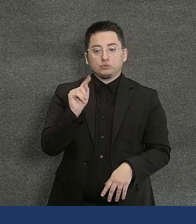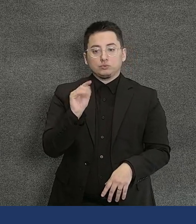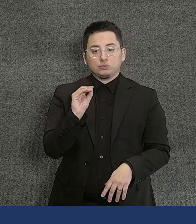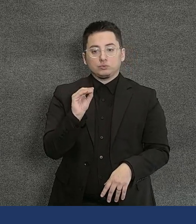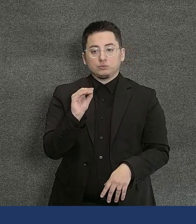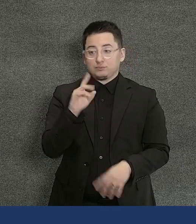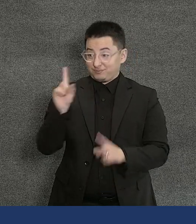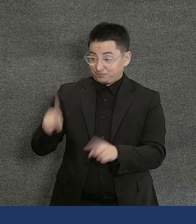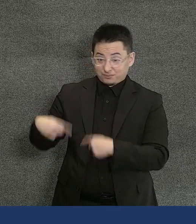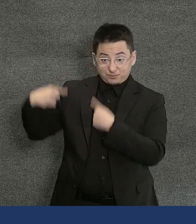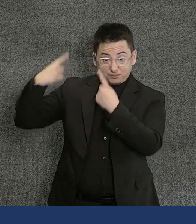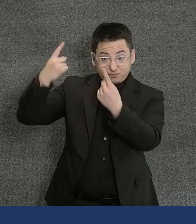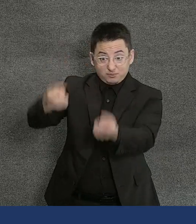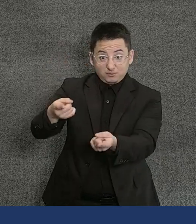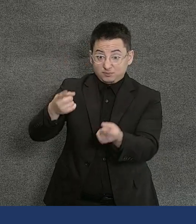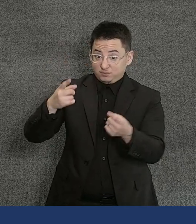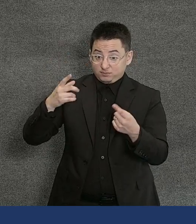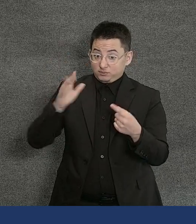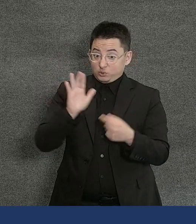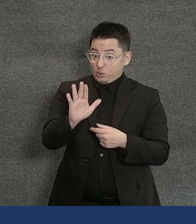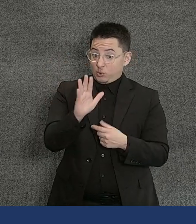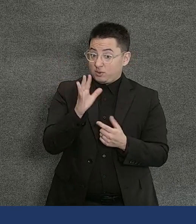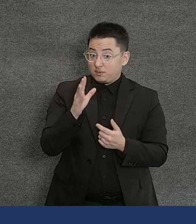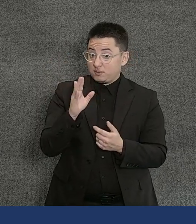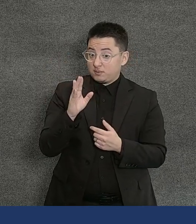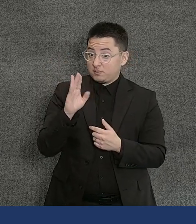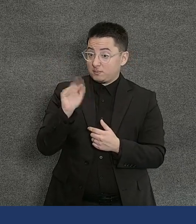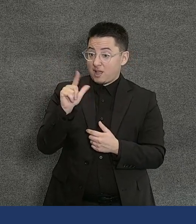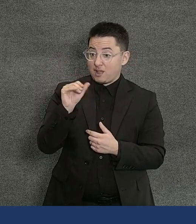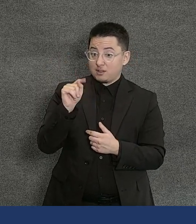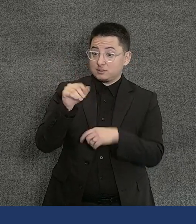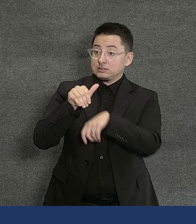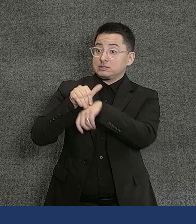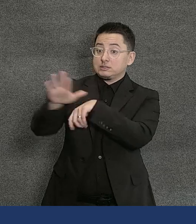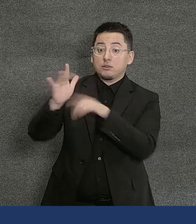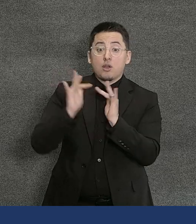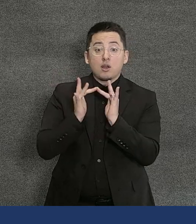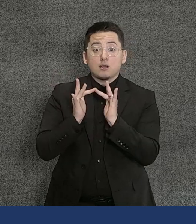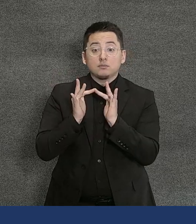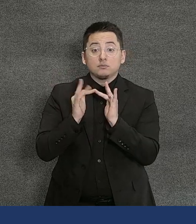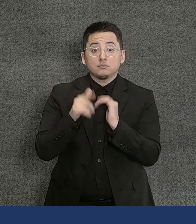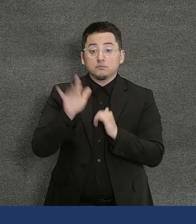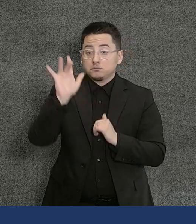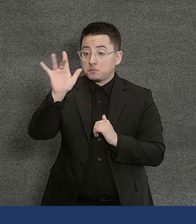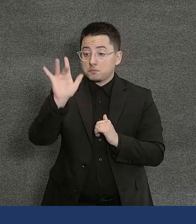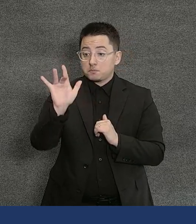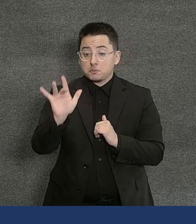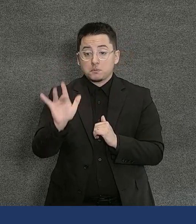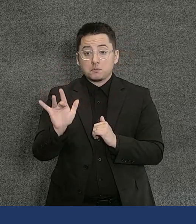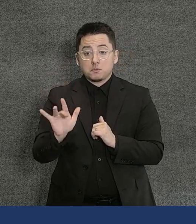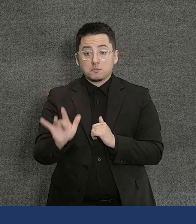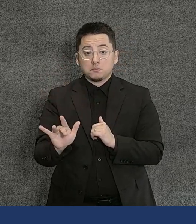your ballot sent to you electronically, your blank ballot. We had the idea, working with so many of you,